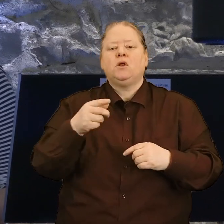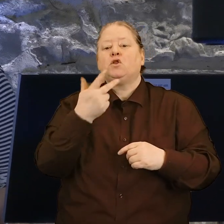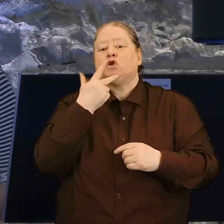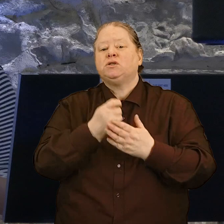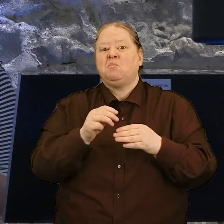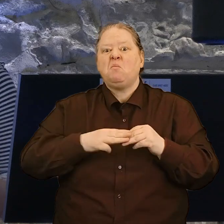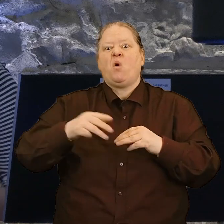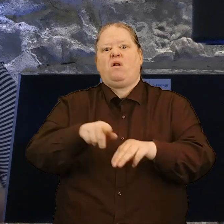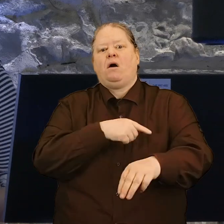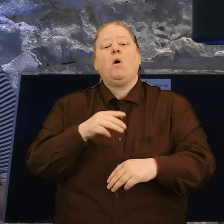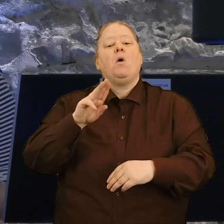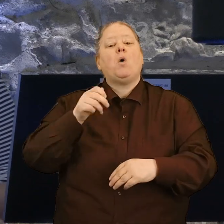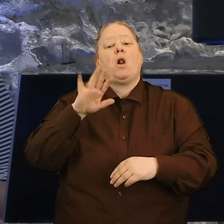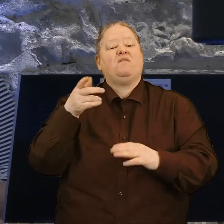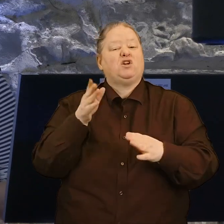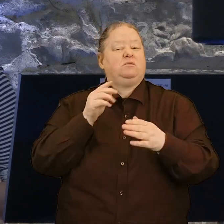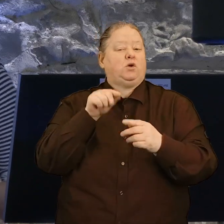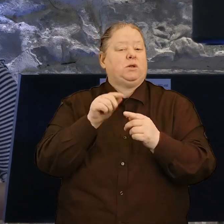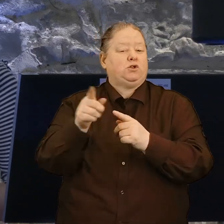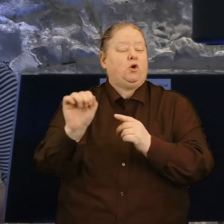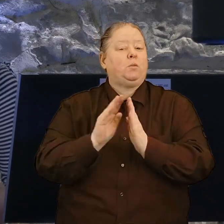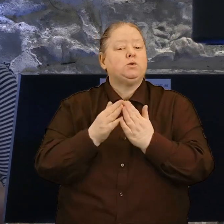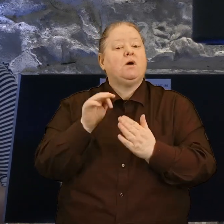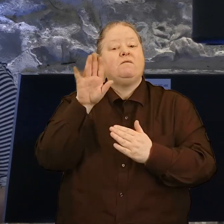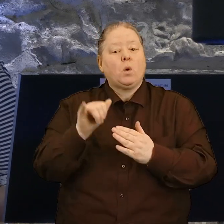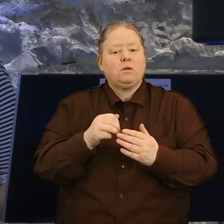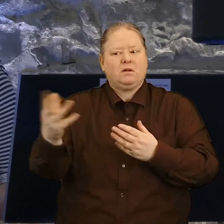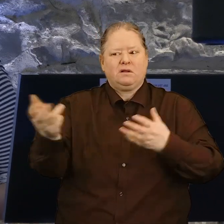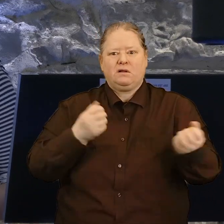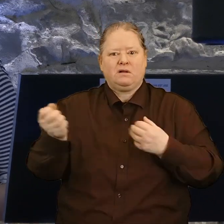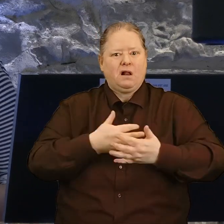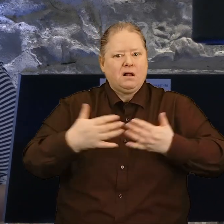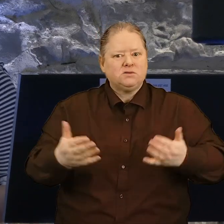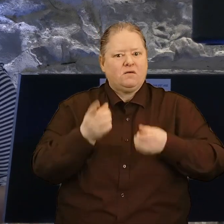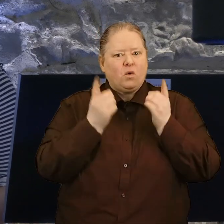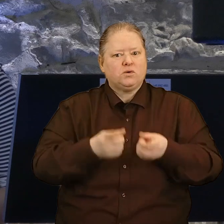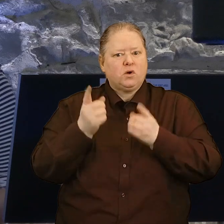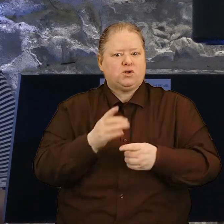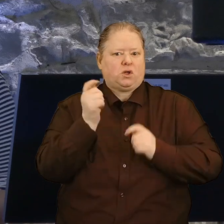As Paula has pointed out in her books, Foley was taking on a lot of commissions at this time and "coupled with his diligence and